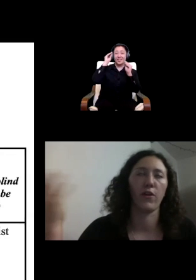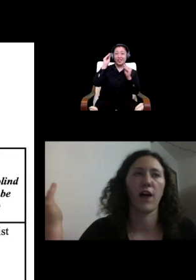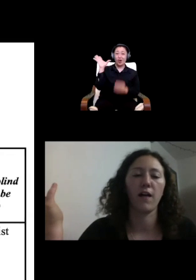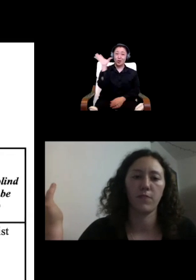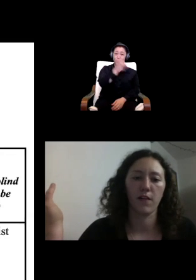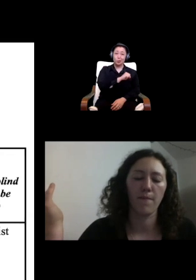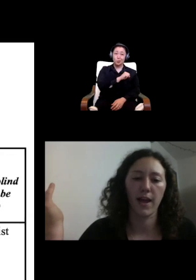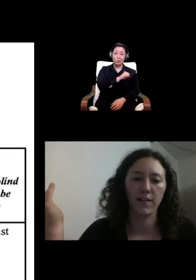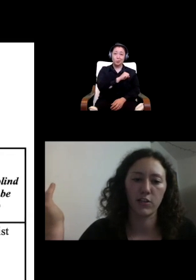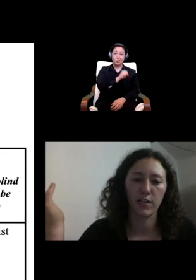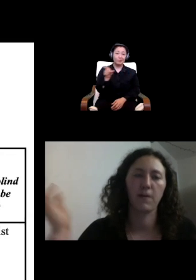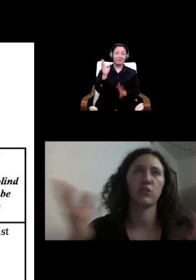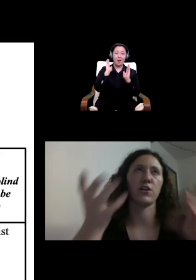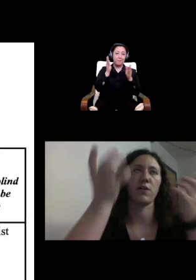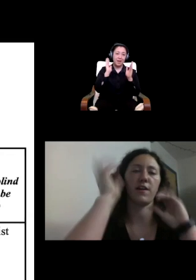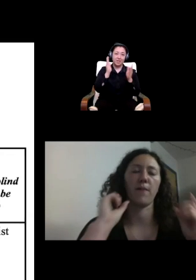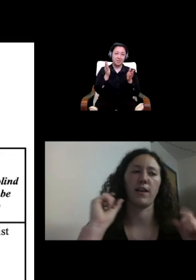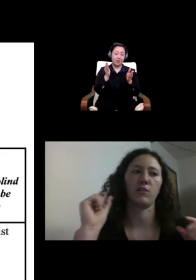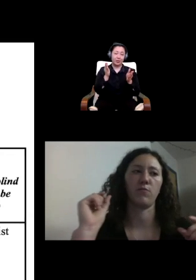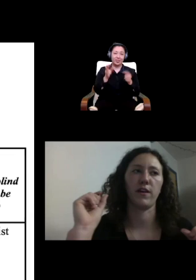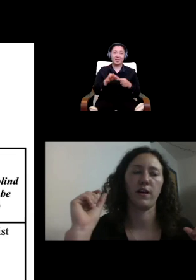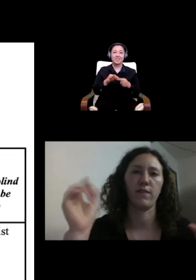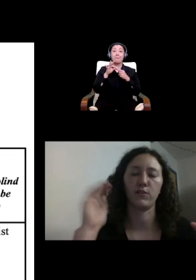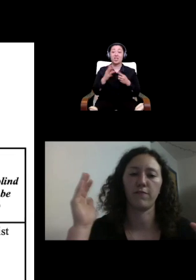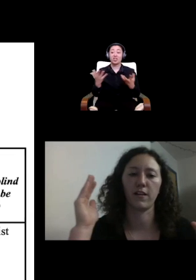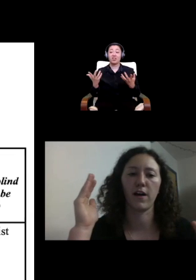are not paying attention, especially in combination with the visual field loss read